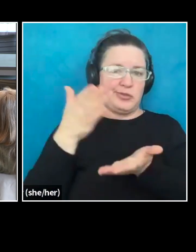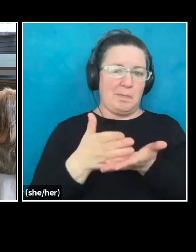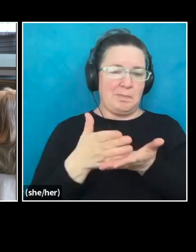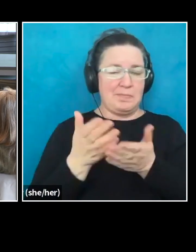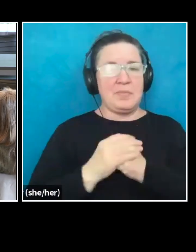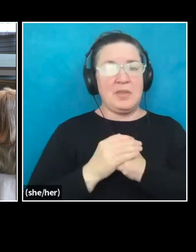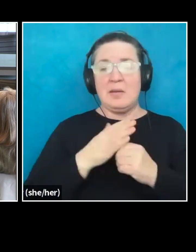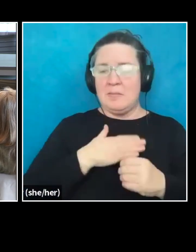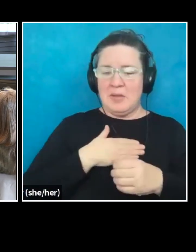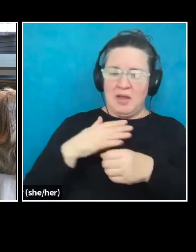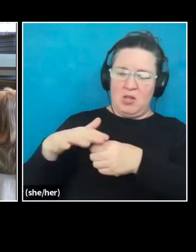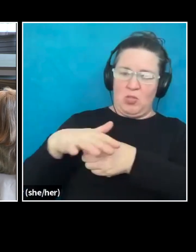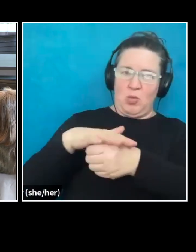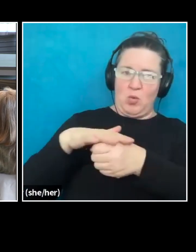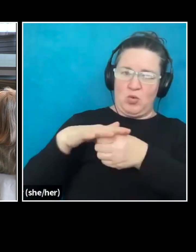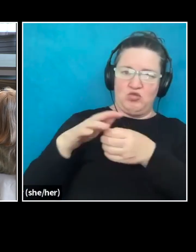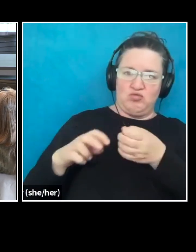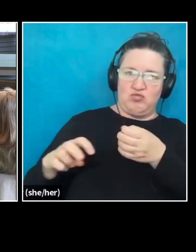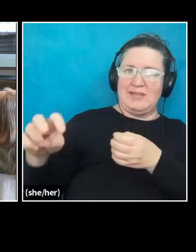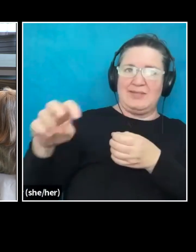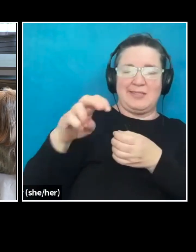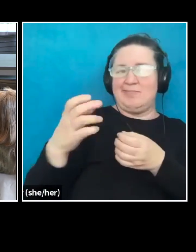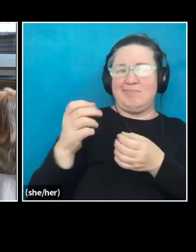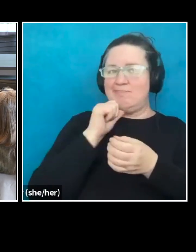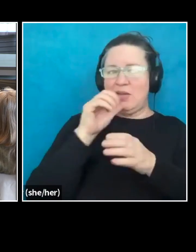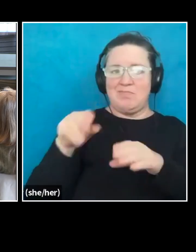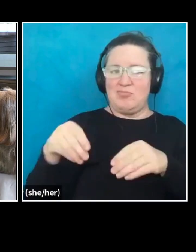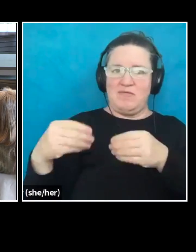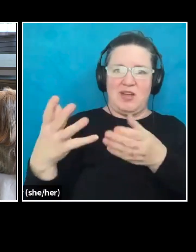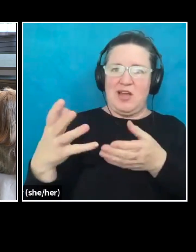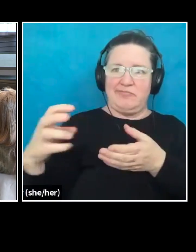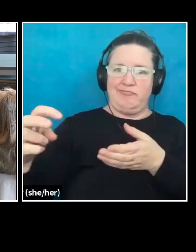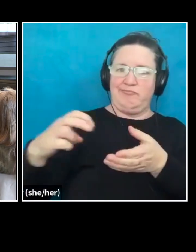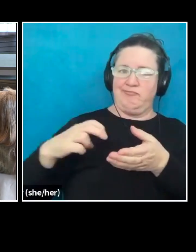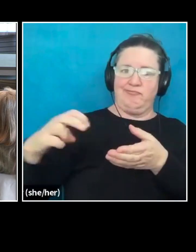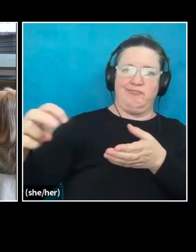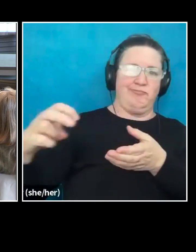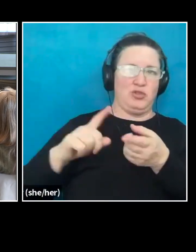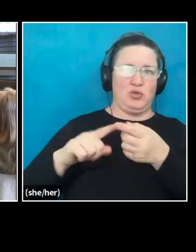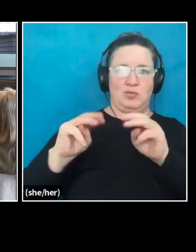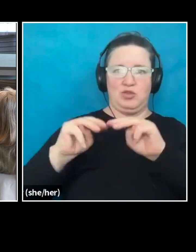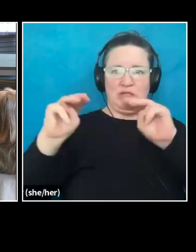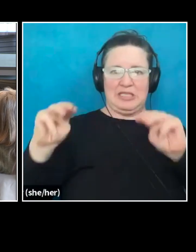we need to stress when we communicate about public transit that for some people this is our lifeline.